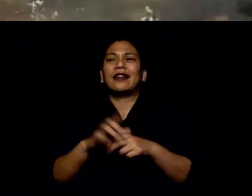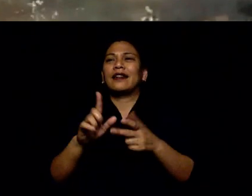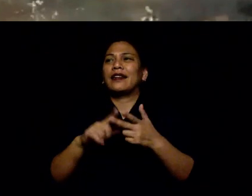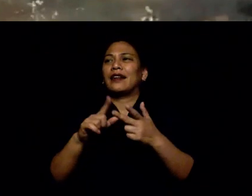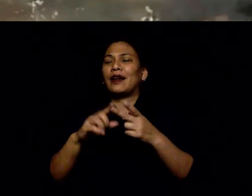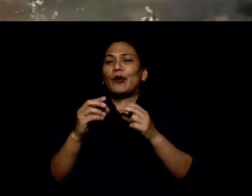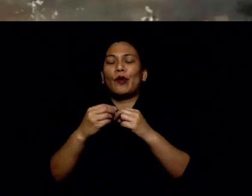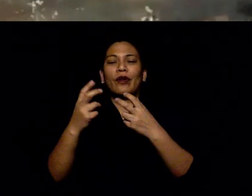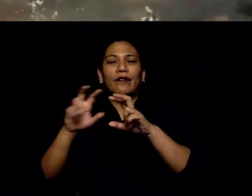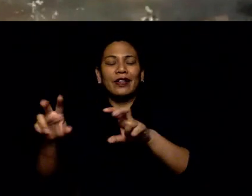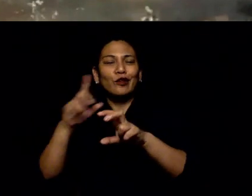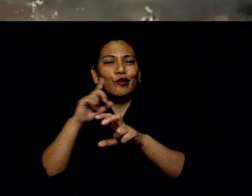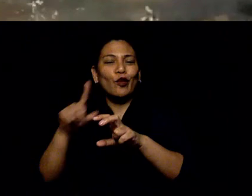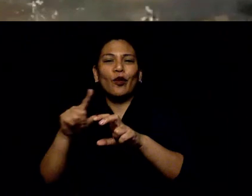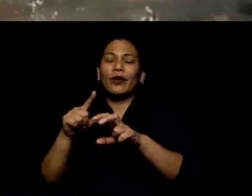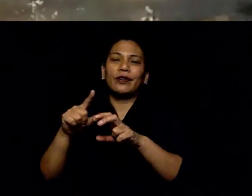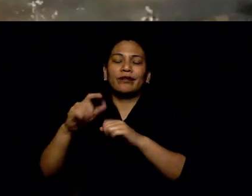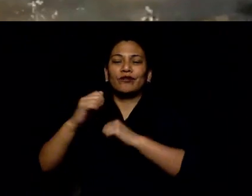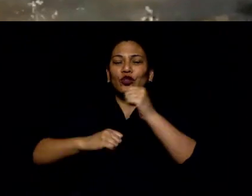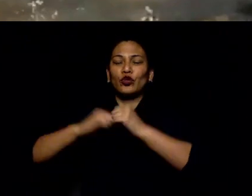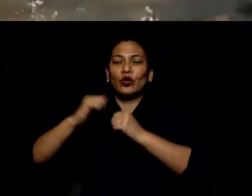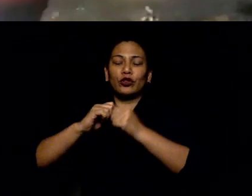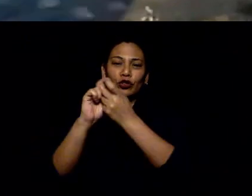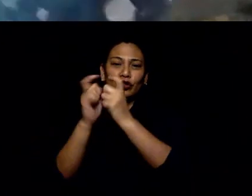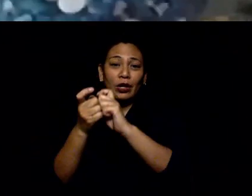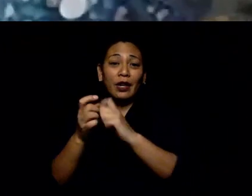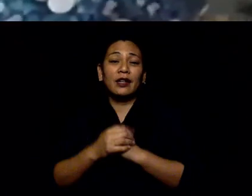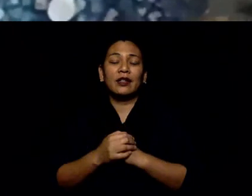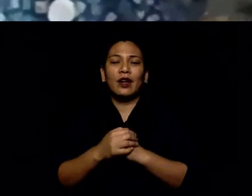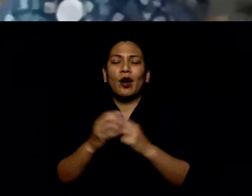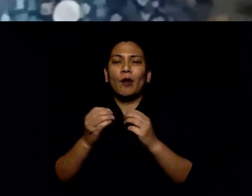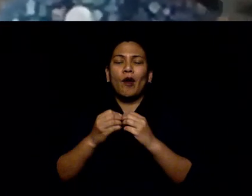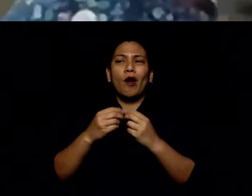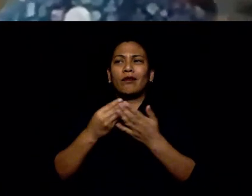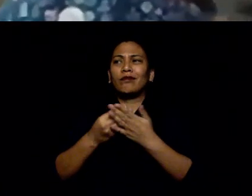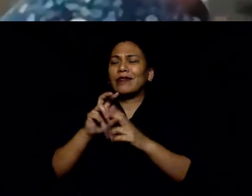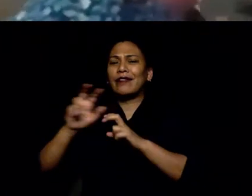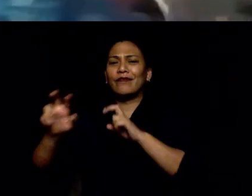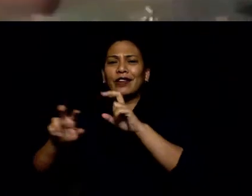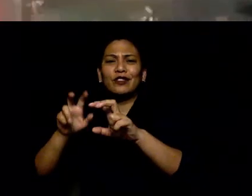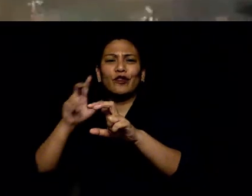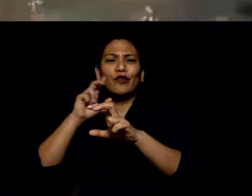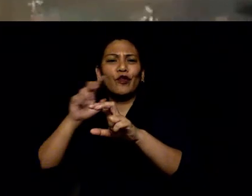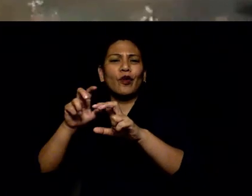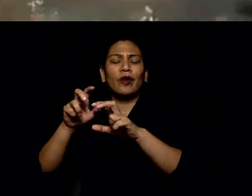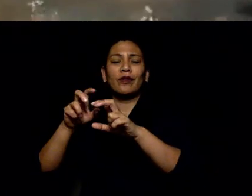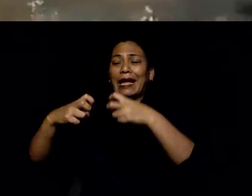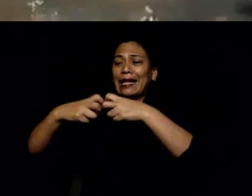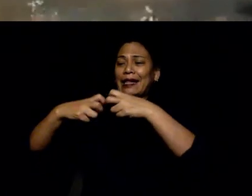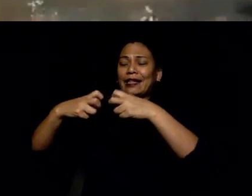We are going to have to invest in, um,you know, electrified, public transit.